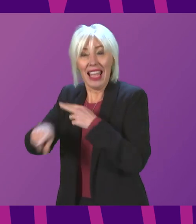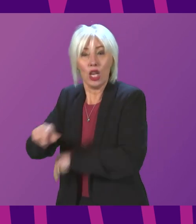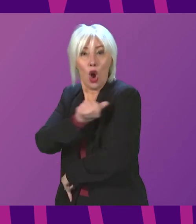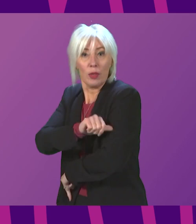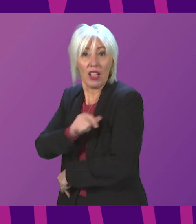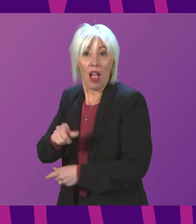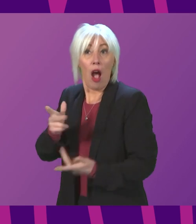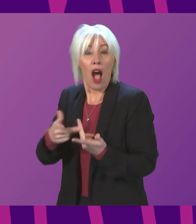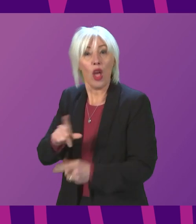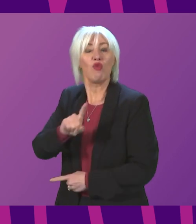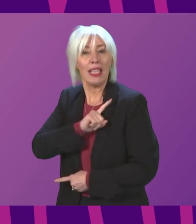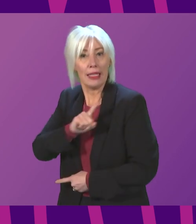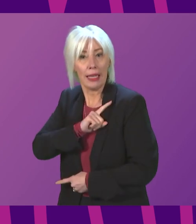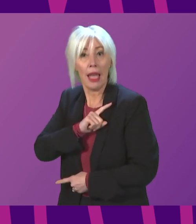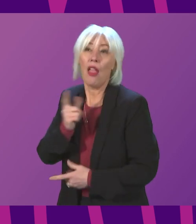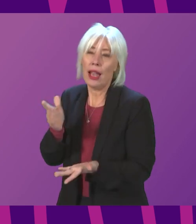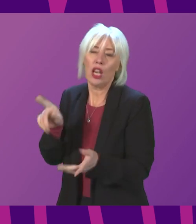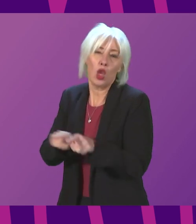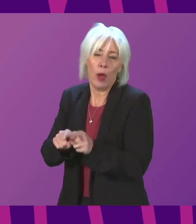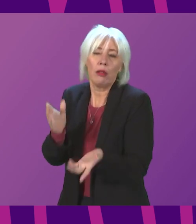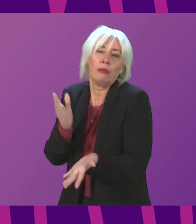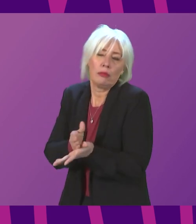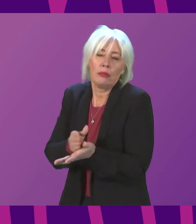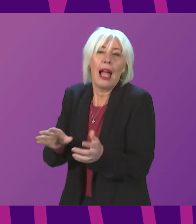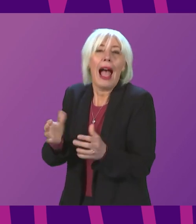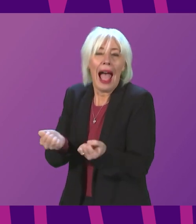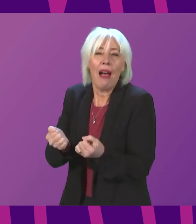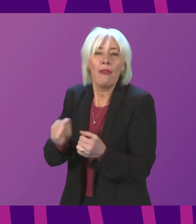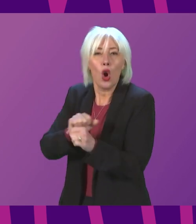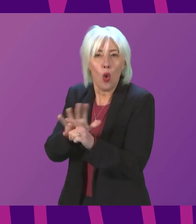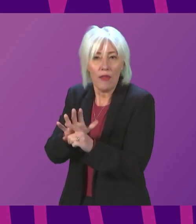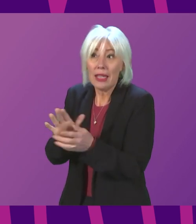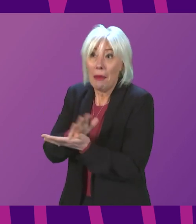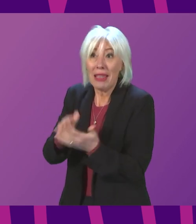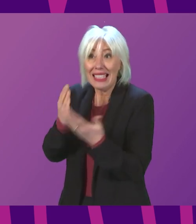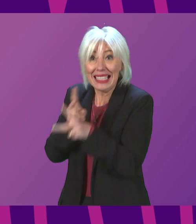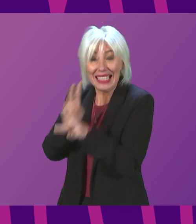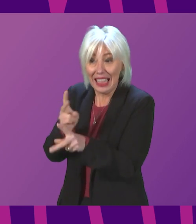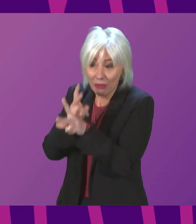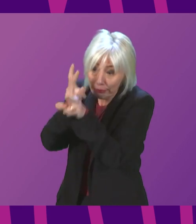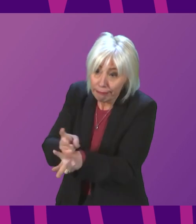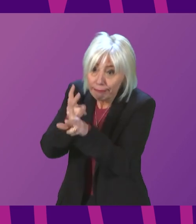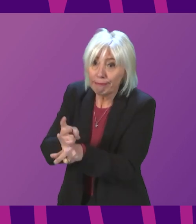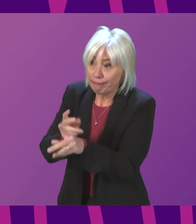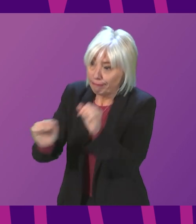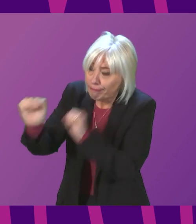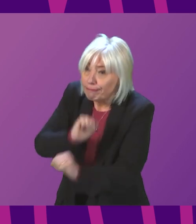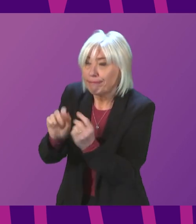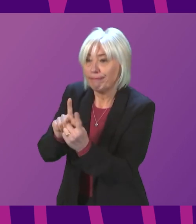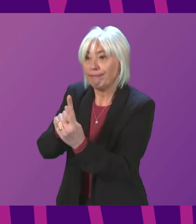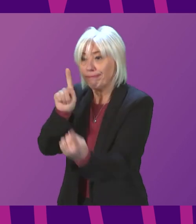apply to someone who is in hospital because of Covid will have to be applied to them.